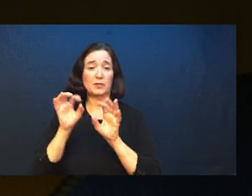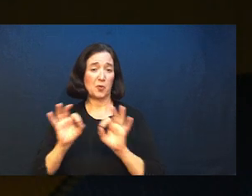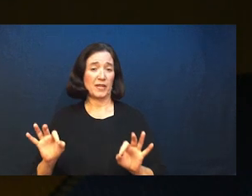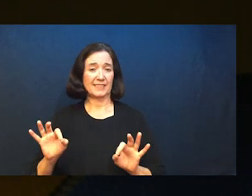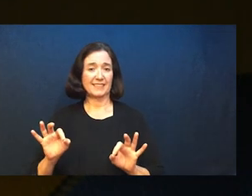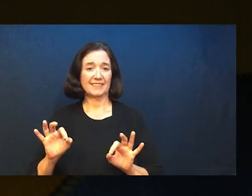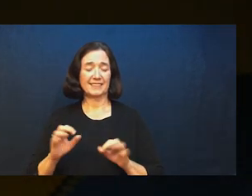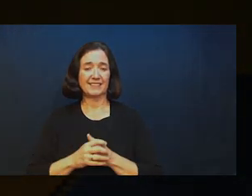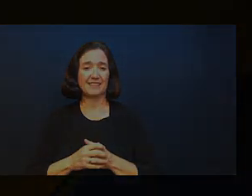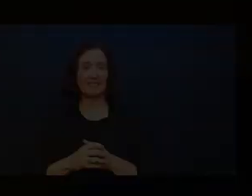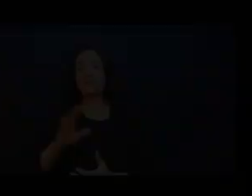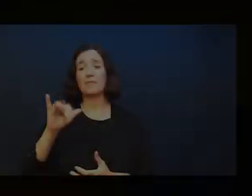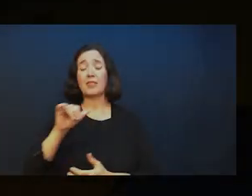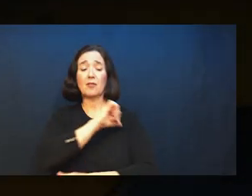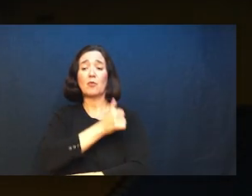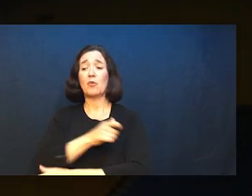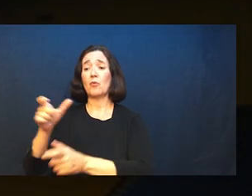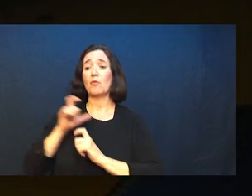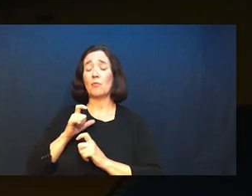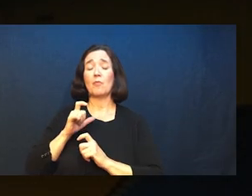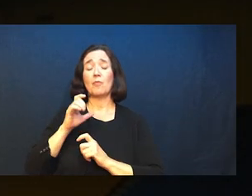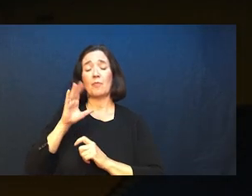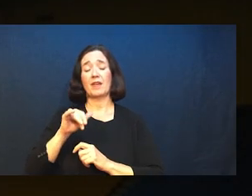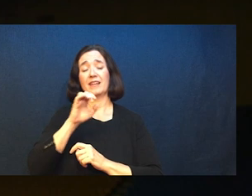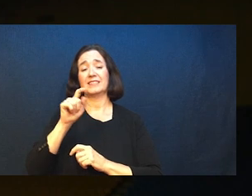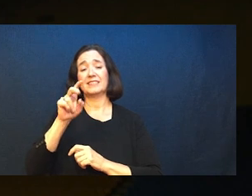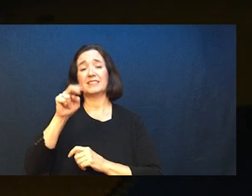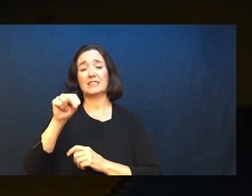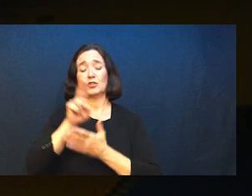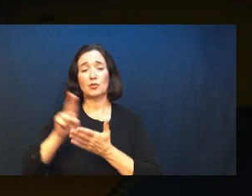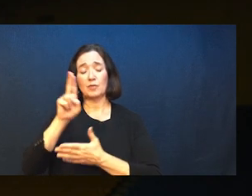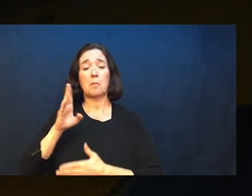By the authority vested in me by the East Tennessee State University Board of Trustees,